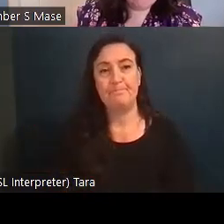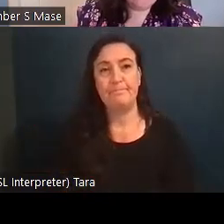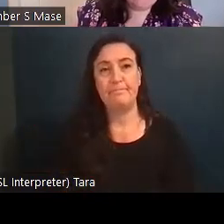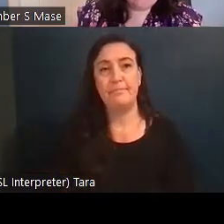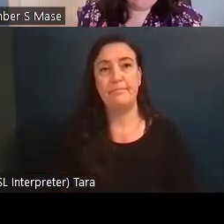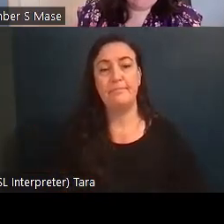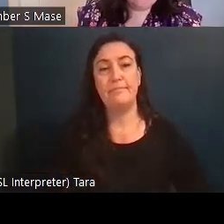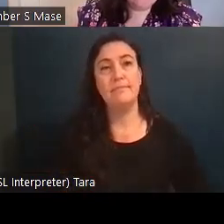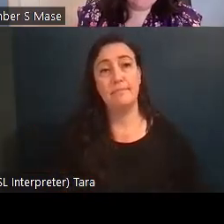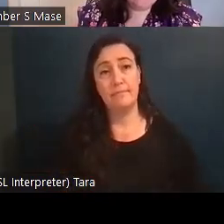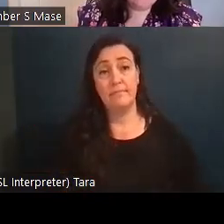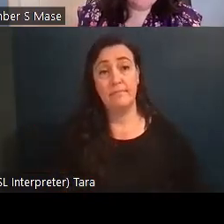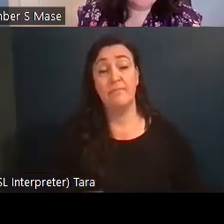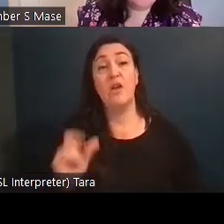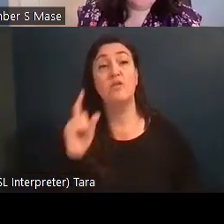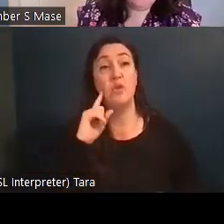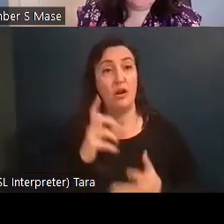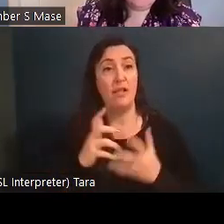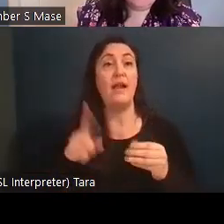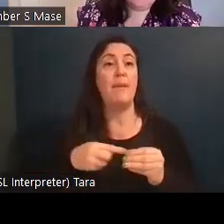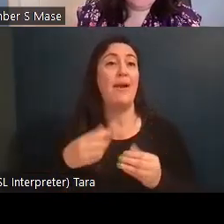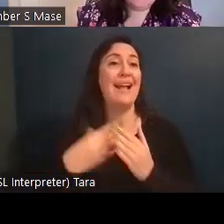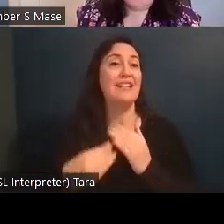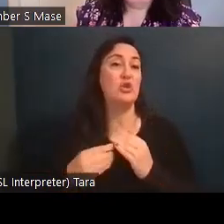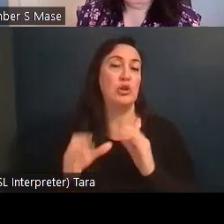We also heard a lot about external communication approaches.